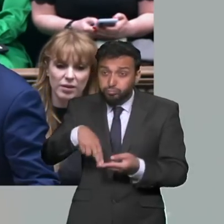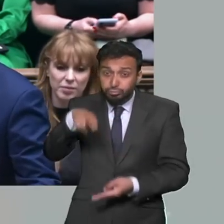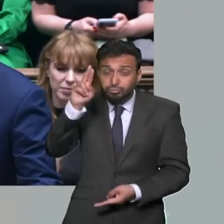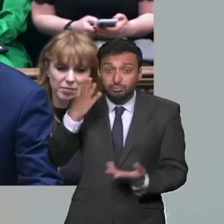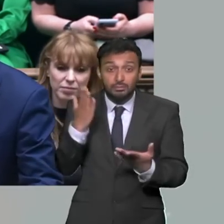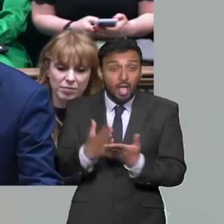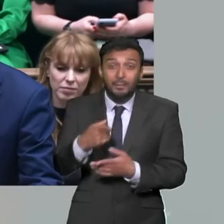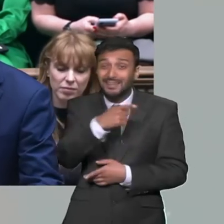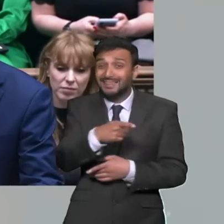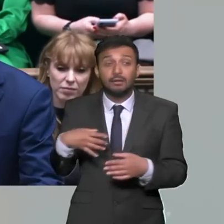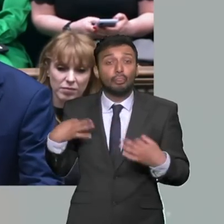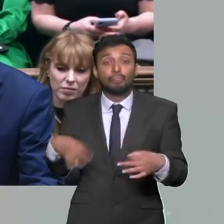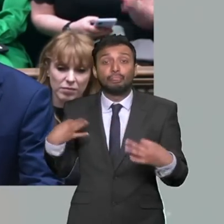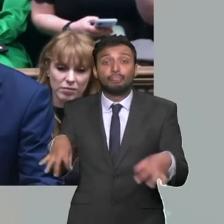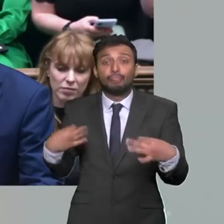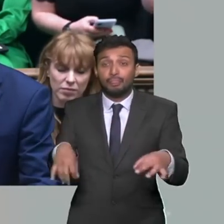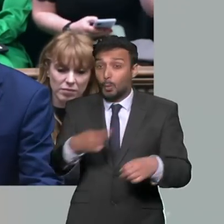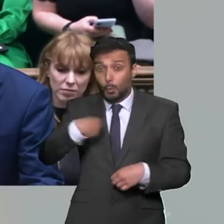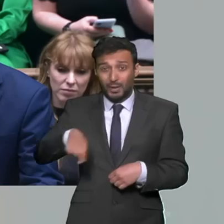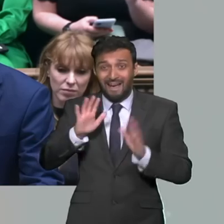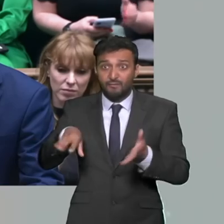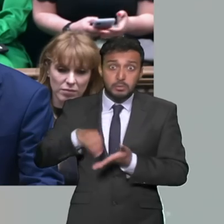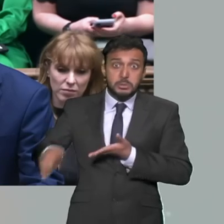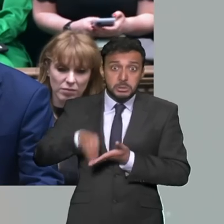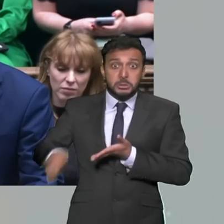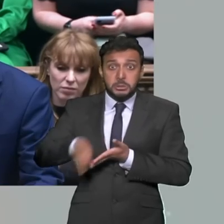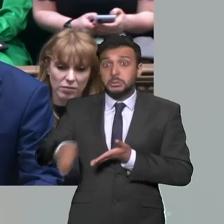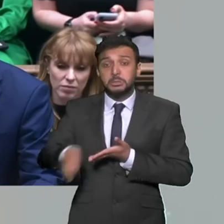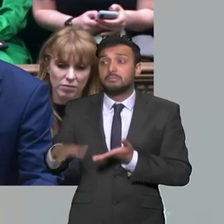But complacency is nothing new for this Government: back in October, the Chancellor delivered